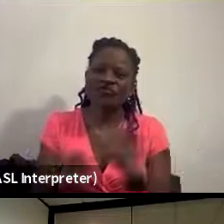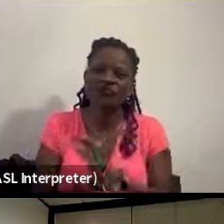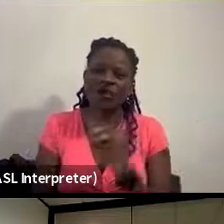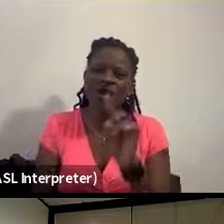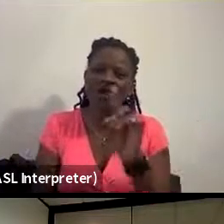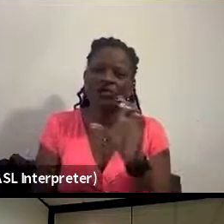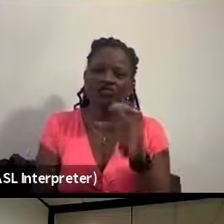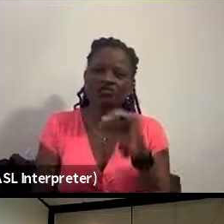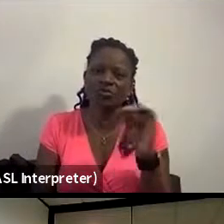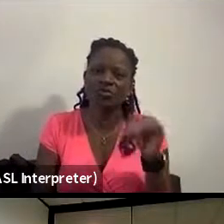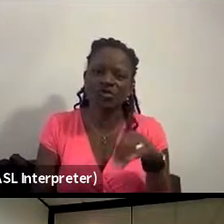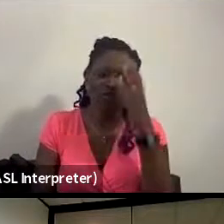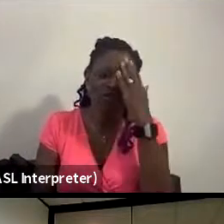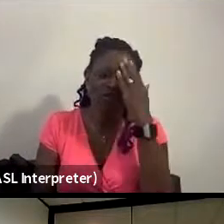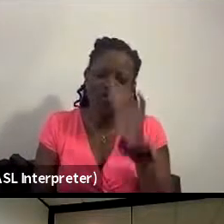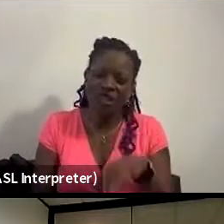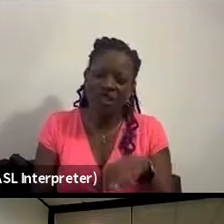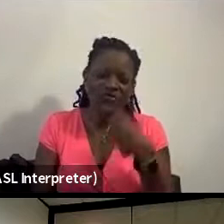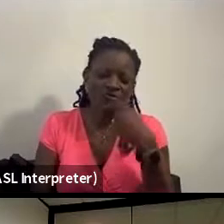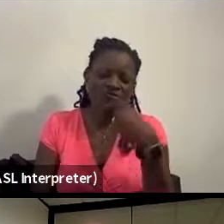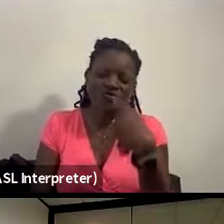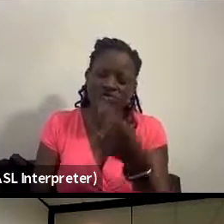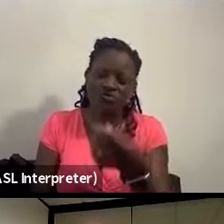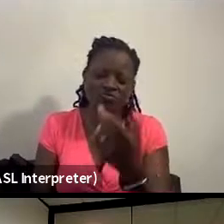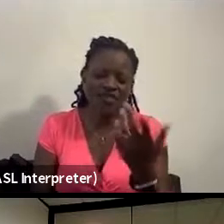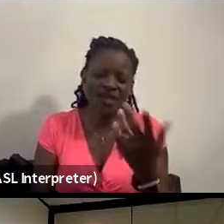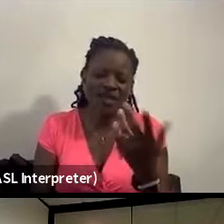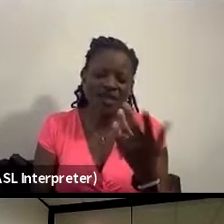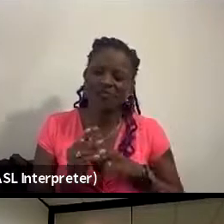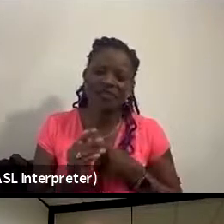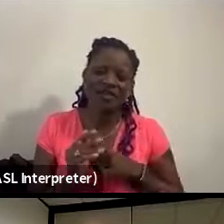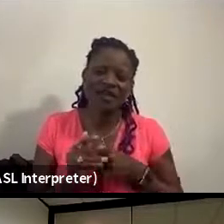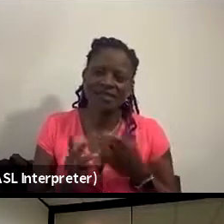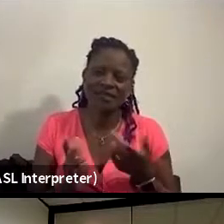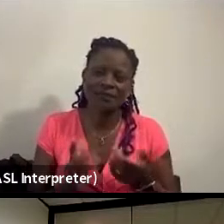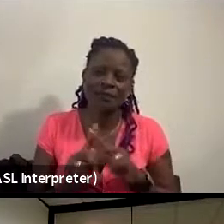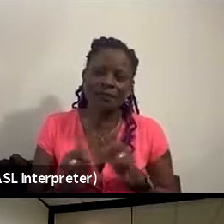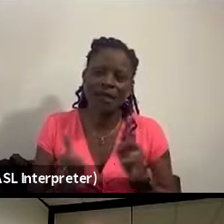We've said that from the beginning. However, just as as Brian said, it's going